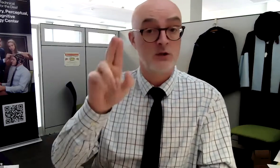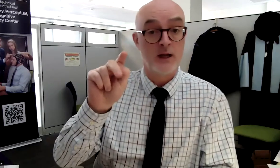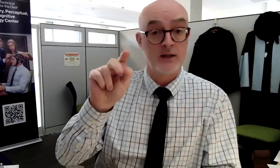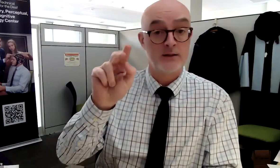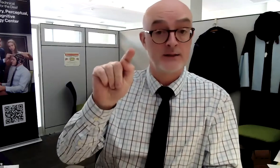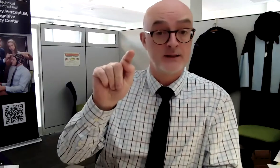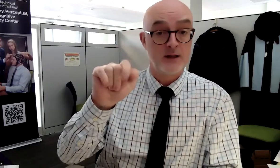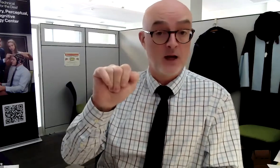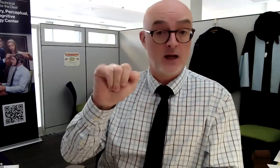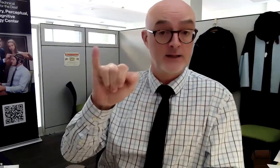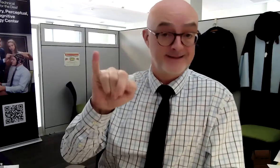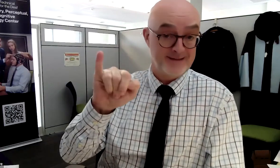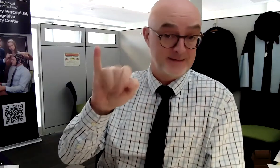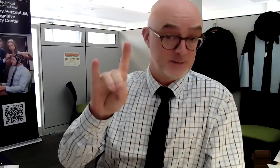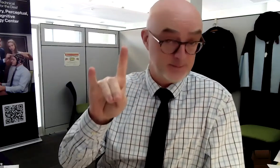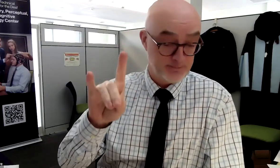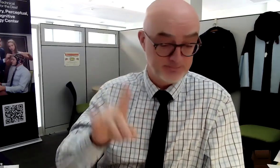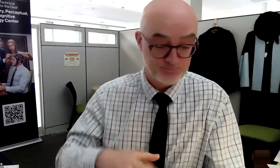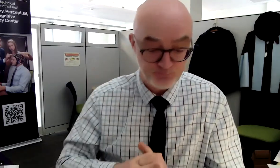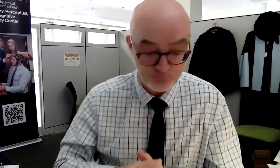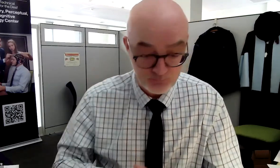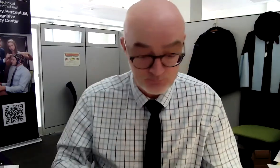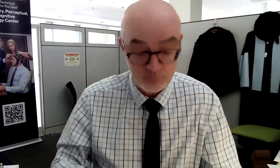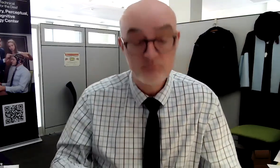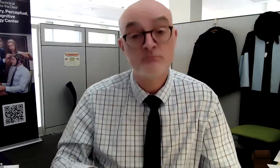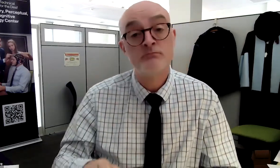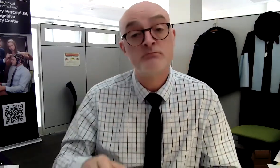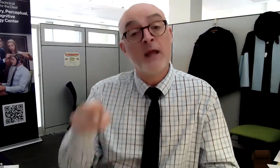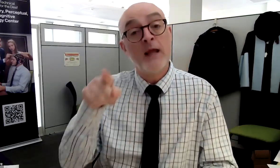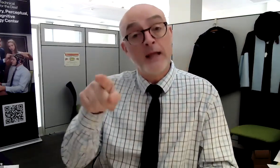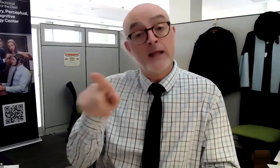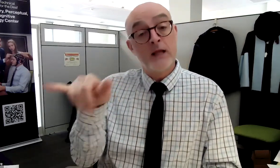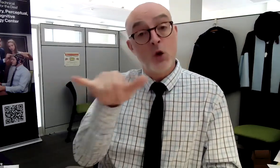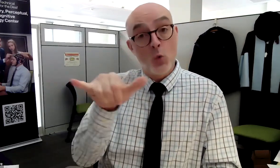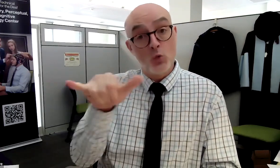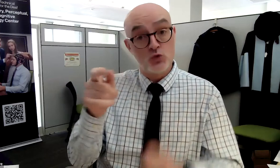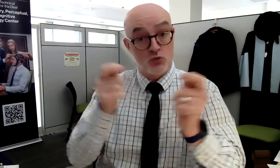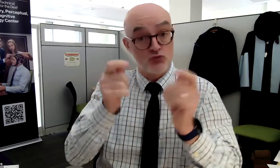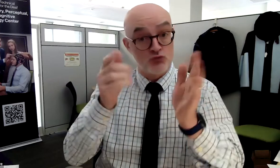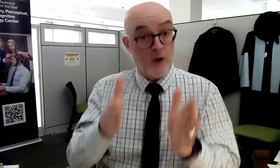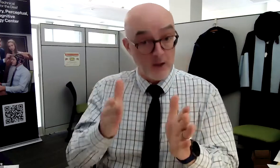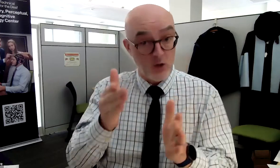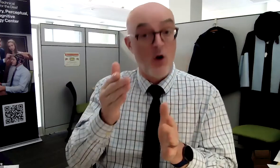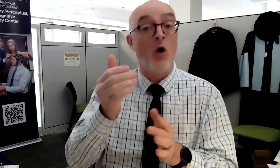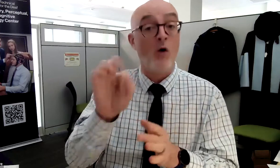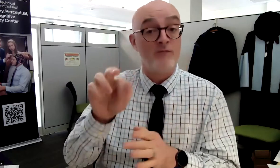at RIT/NTID, where he is the director of